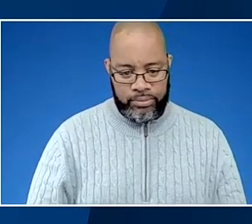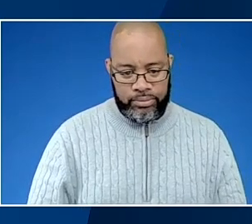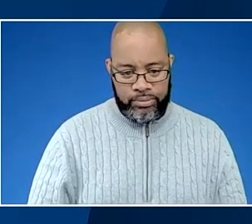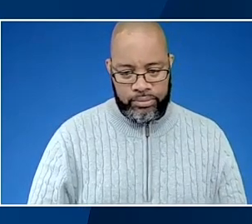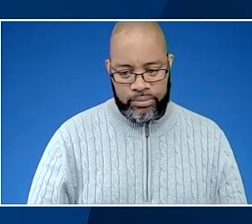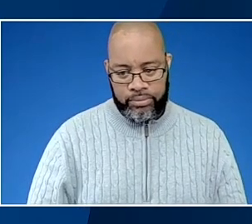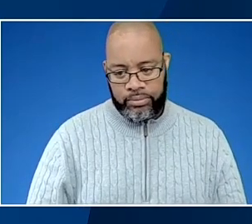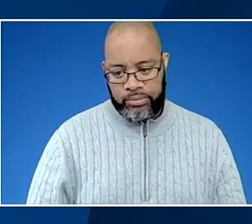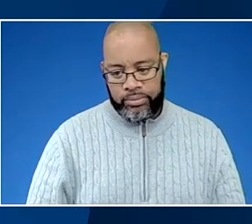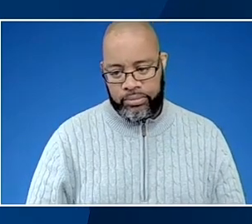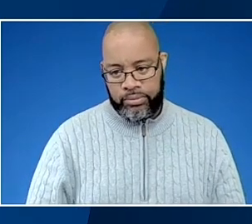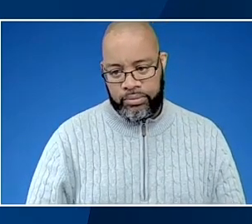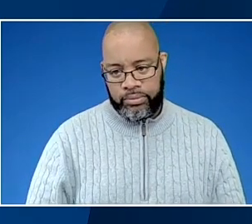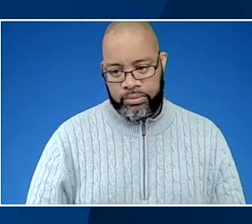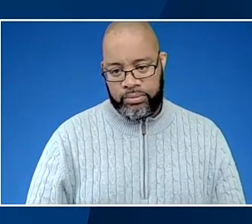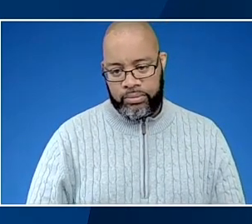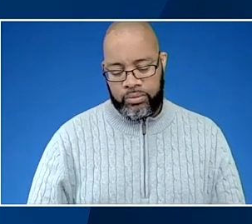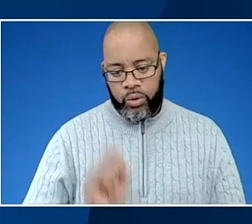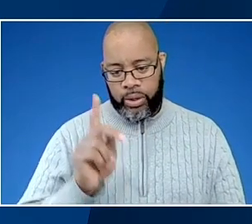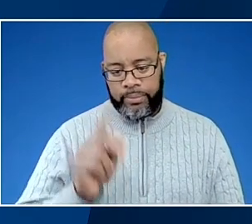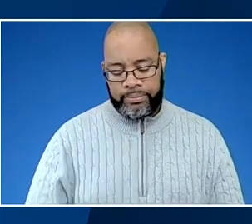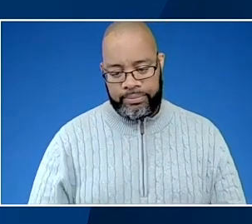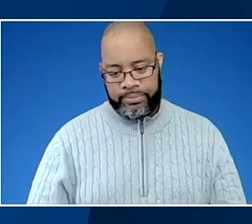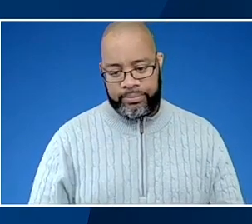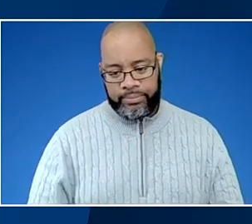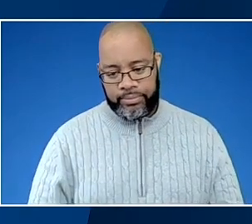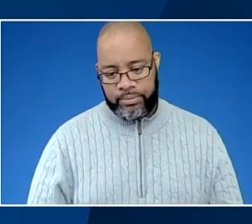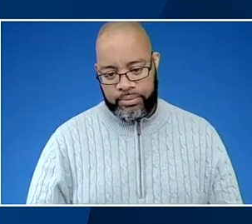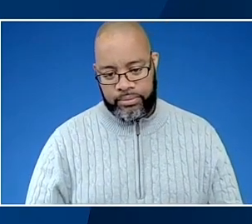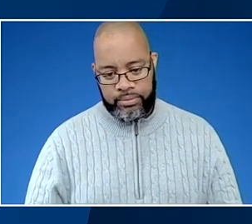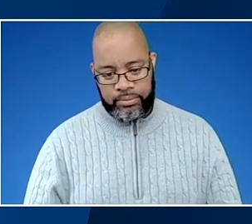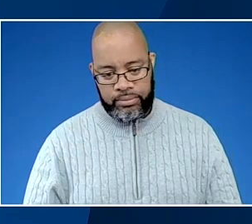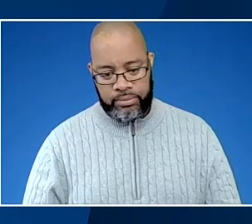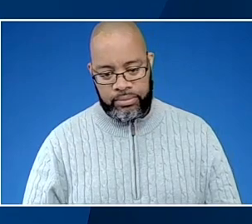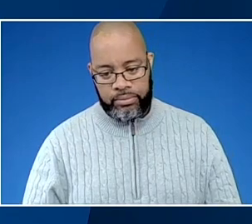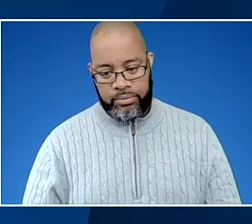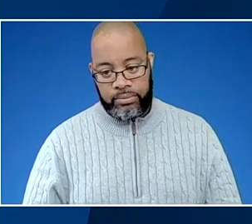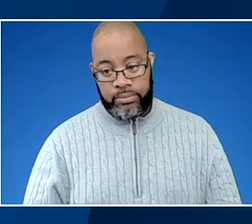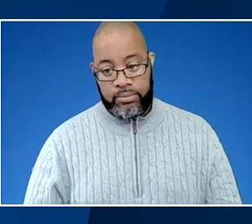Yes. Alright. Alright. And just in case you all just let